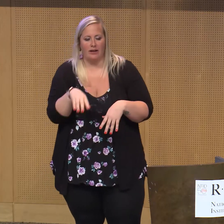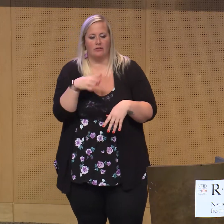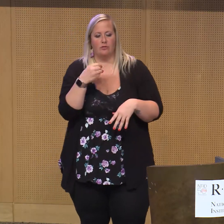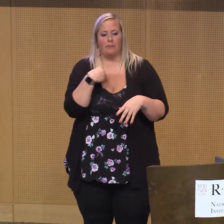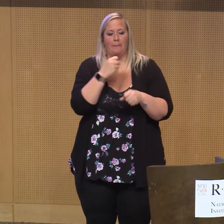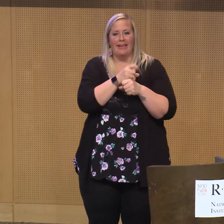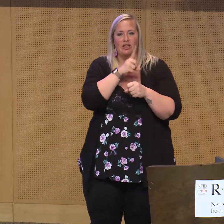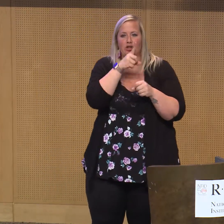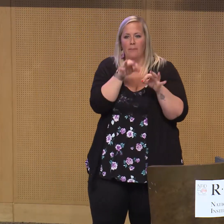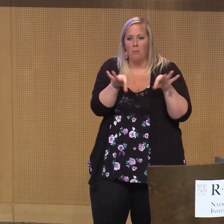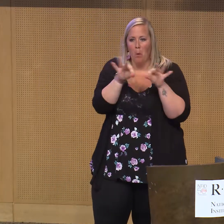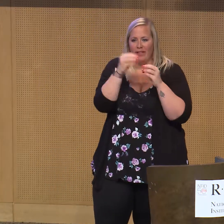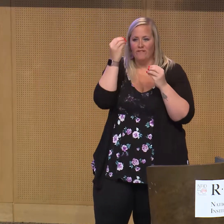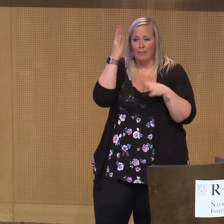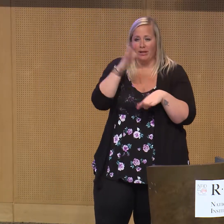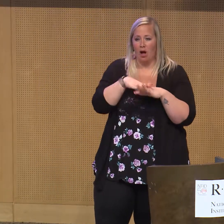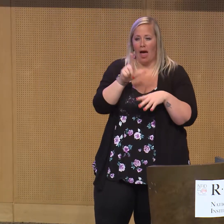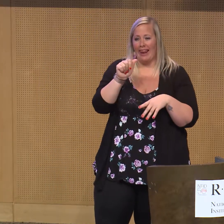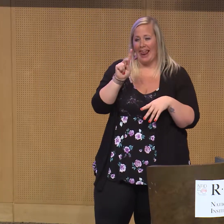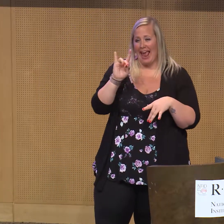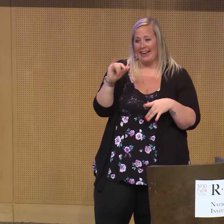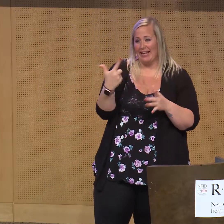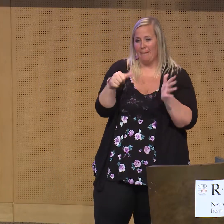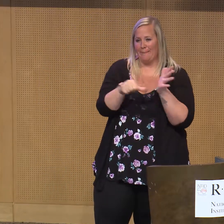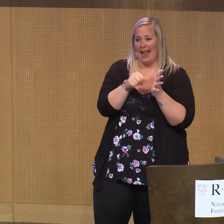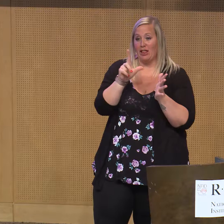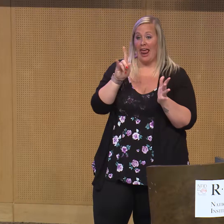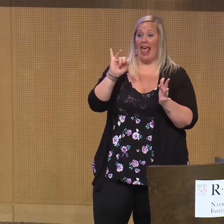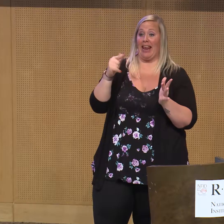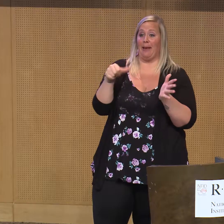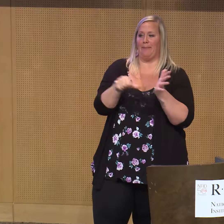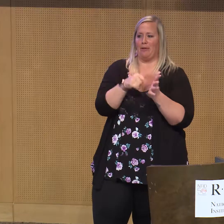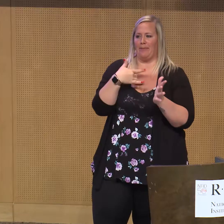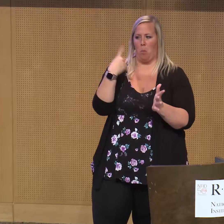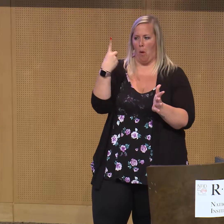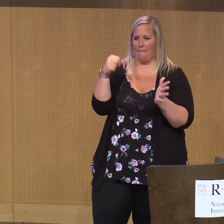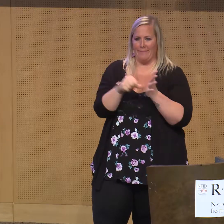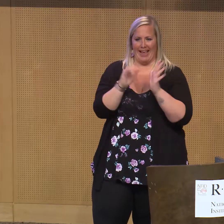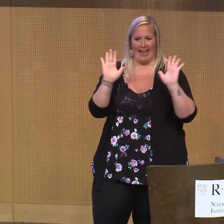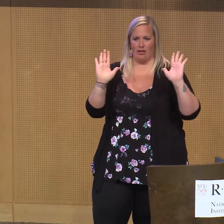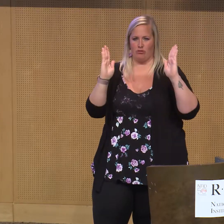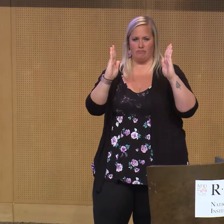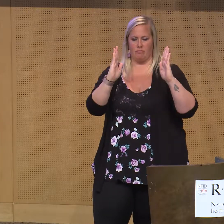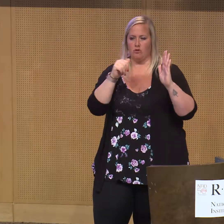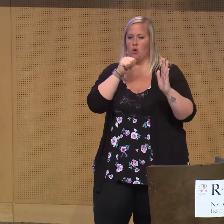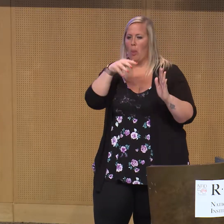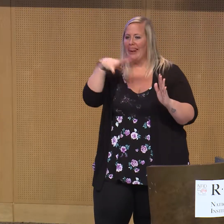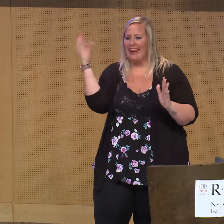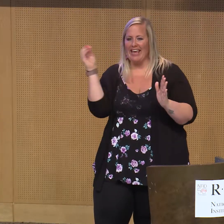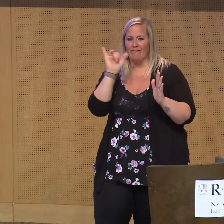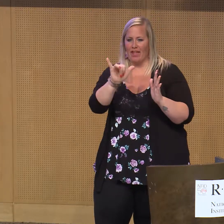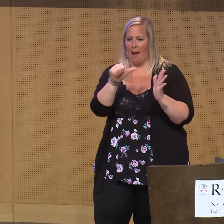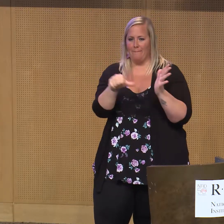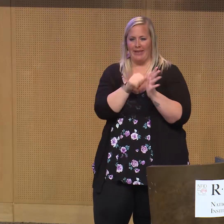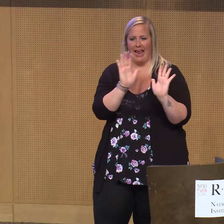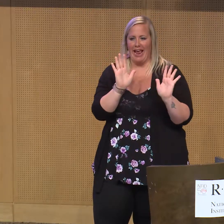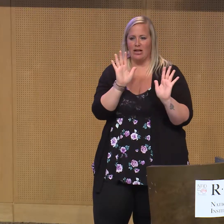that they want to recruit, the relevant information needs to be on the landing page, because it's one page, and you don't want the customer